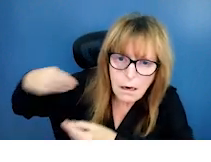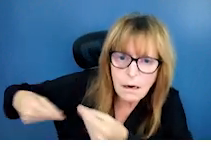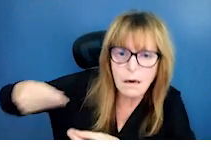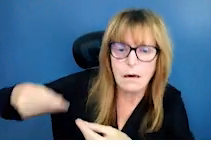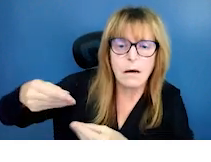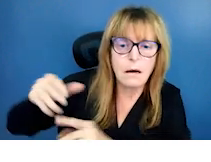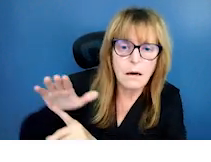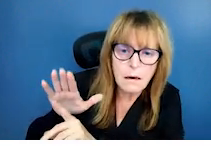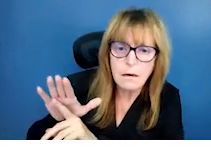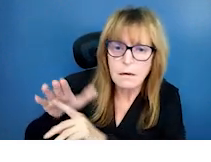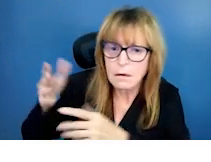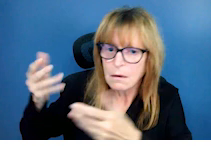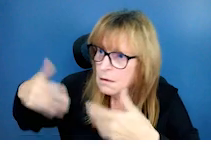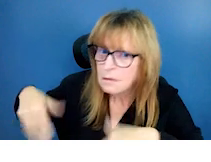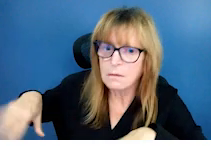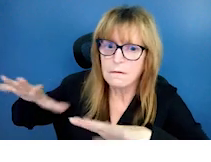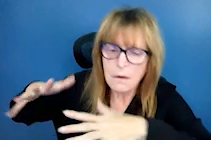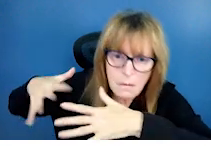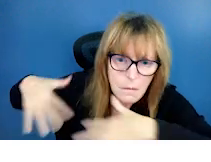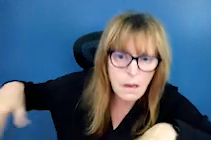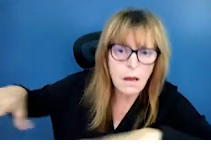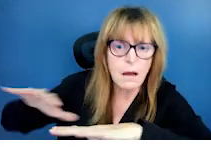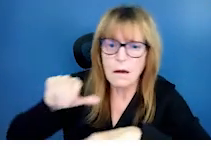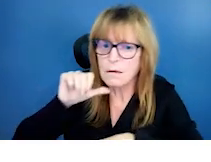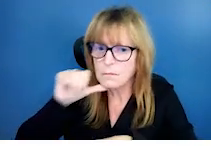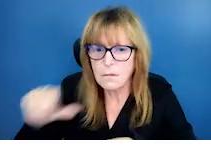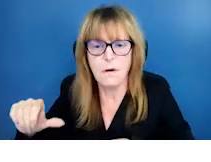which Mi'kmaq, Wolastoqiyik [Maliseet],